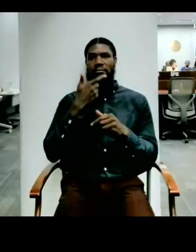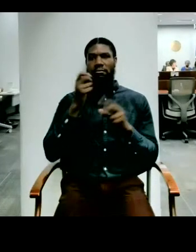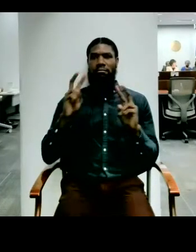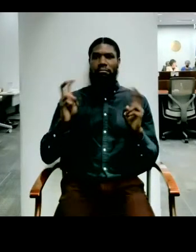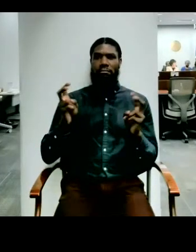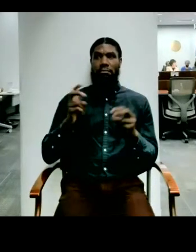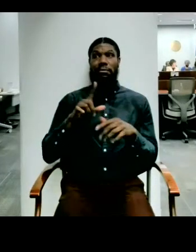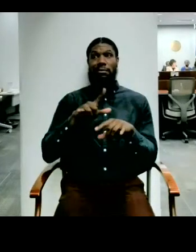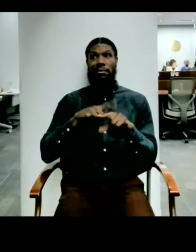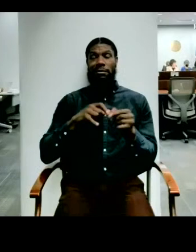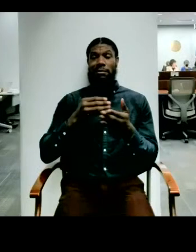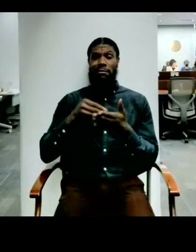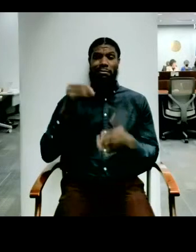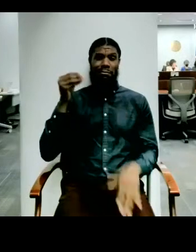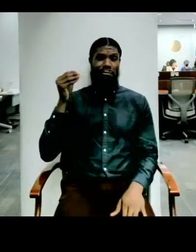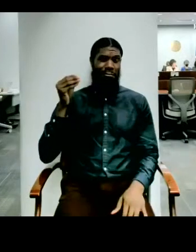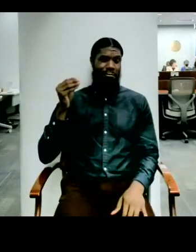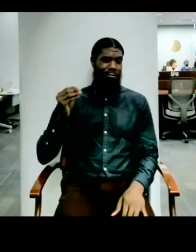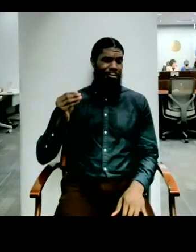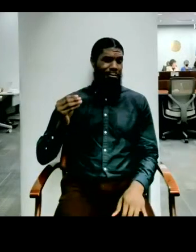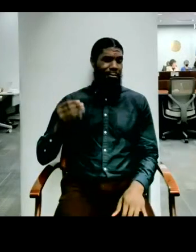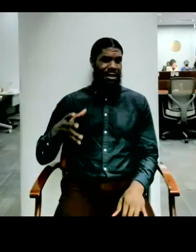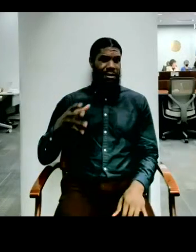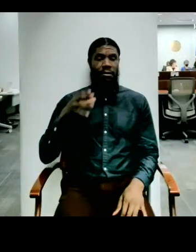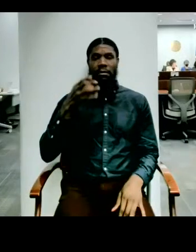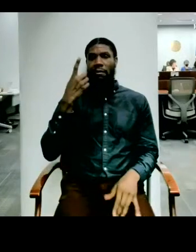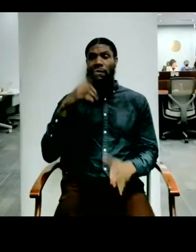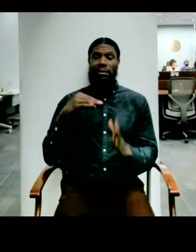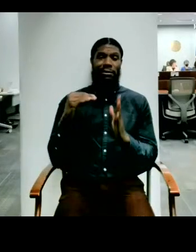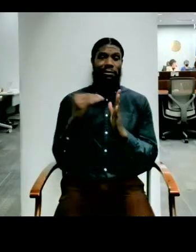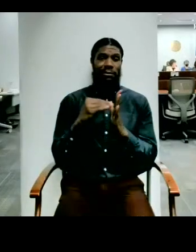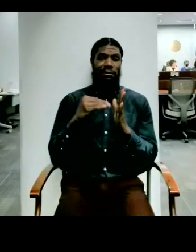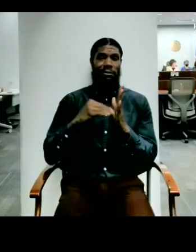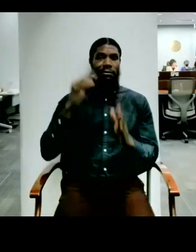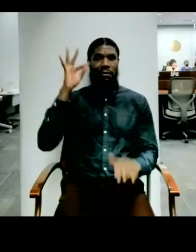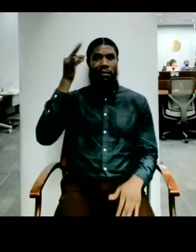expensive proposition to put something in the Federal Register as opposed to on our website.